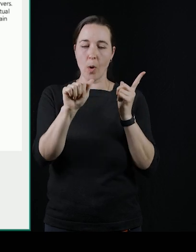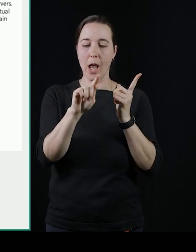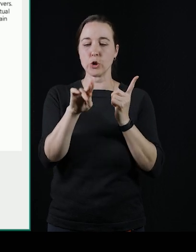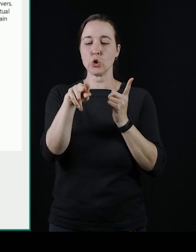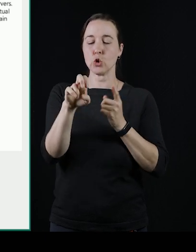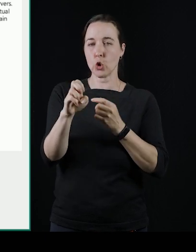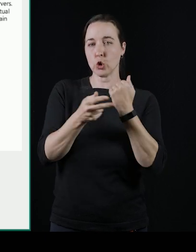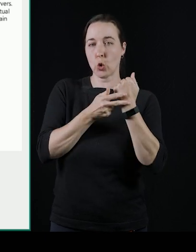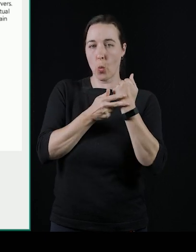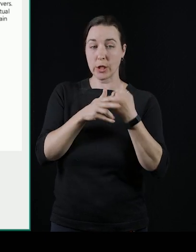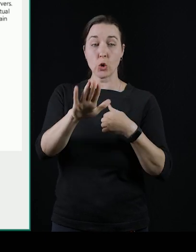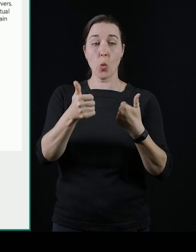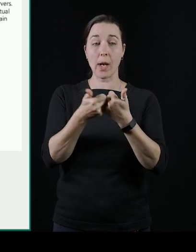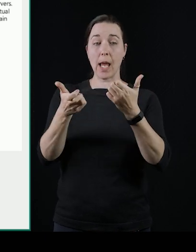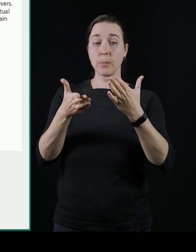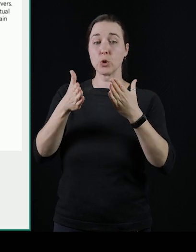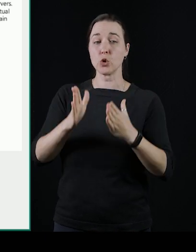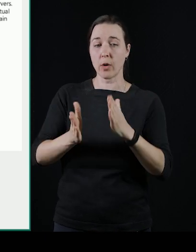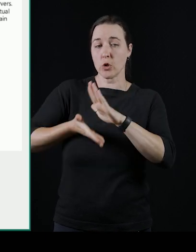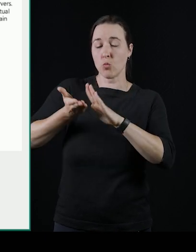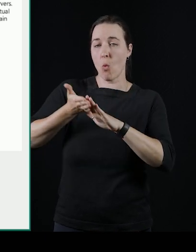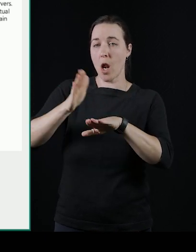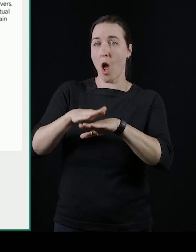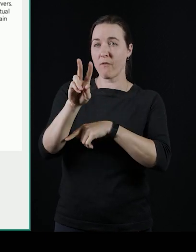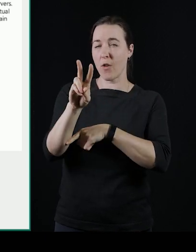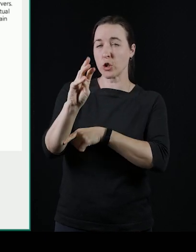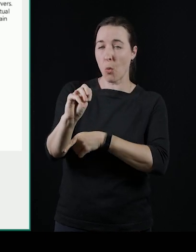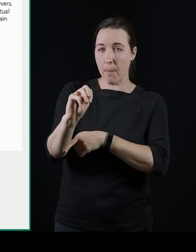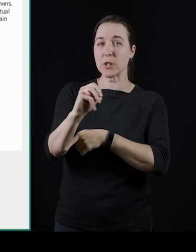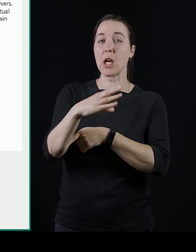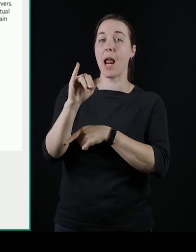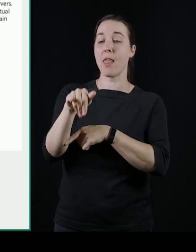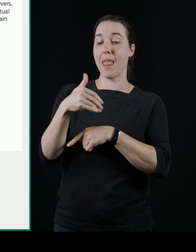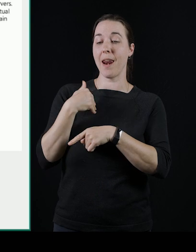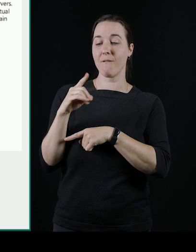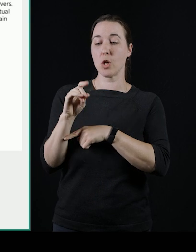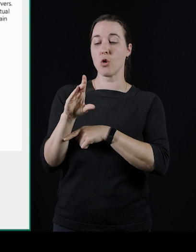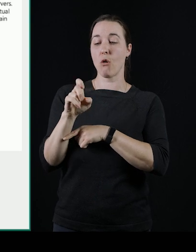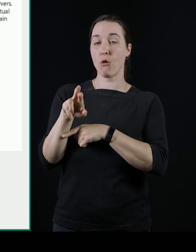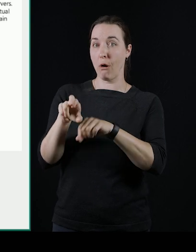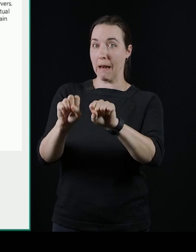Your game servers run on Azure virtual machines, so those machines are Docker enabled. and they are both,